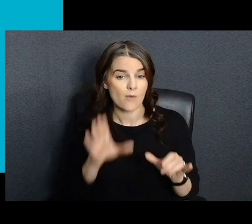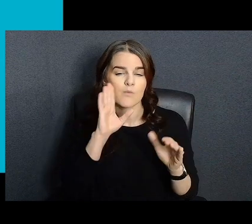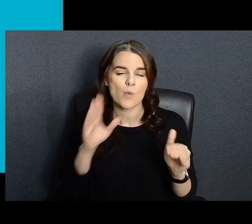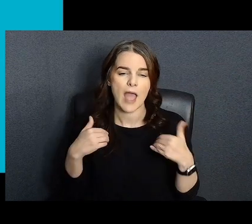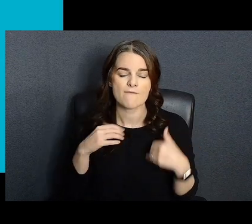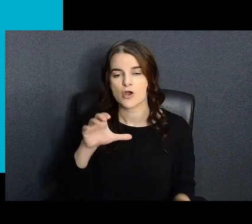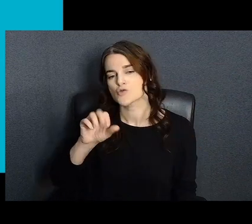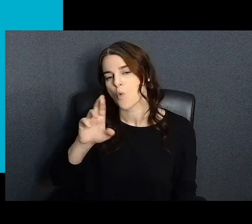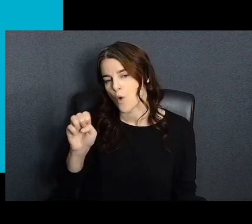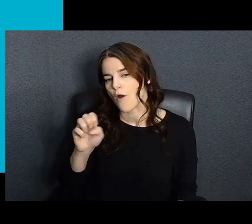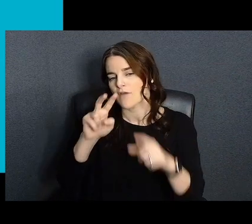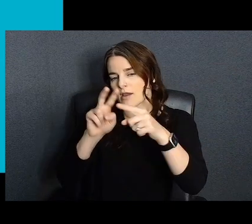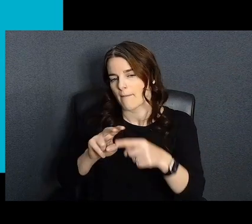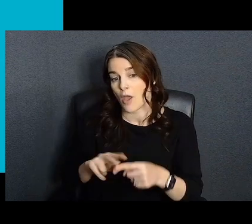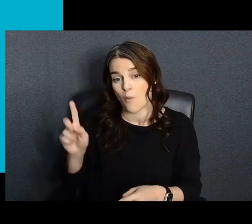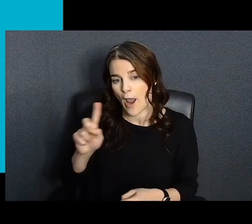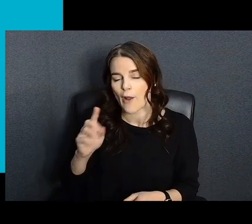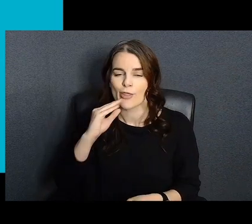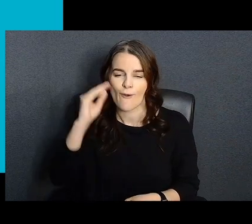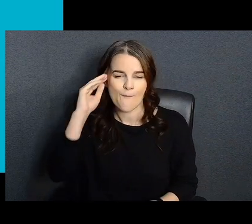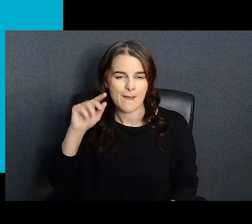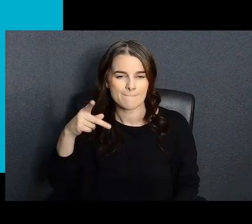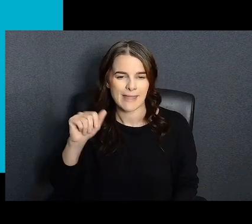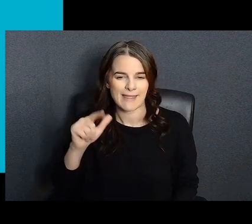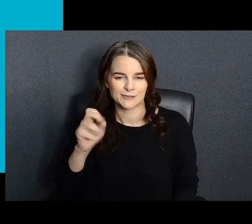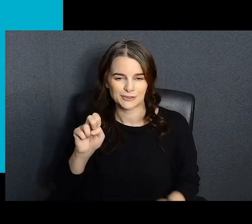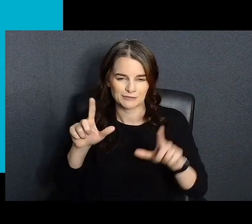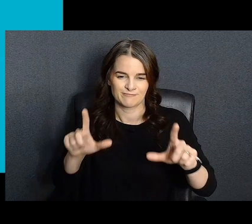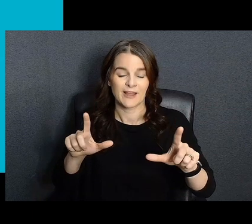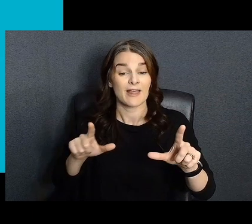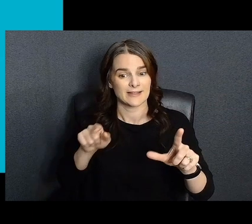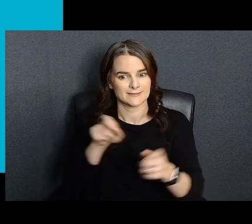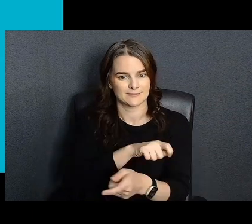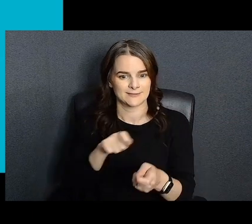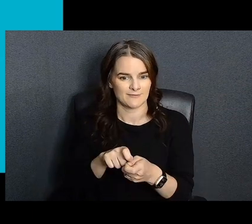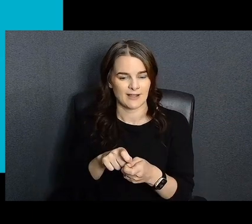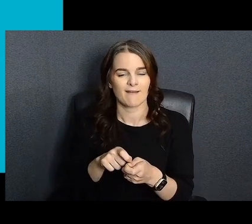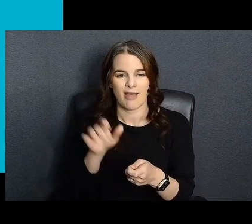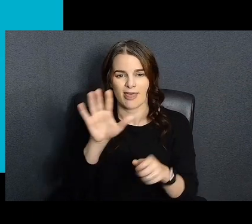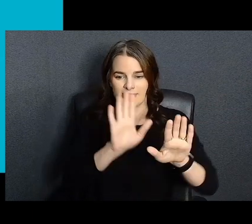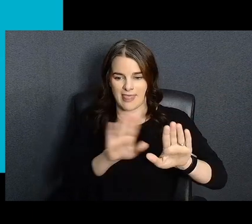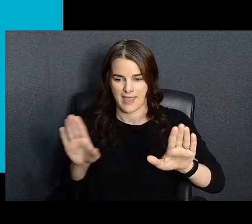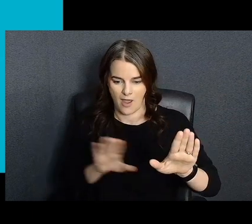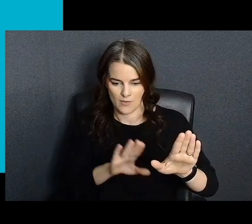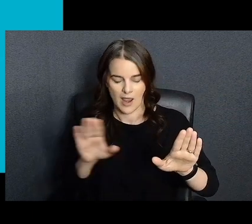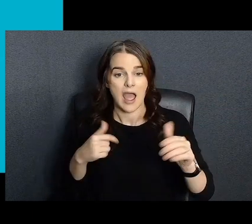available on the home page. So for example, with this particular layout, you have words like I want. Stop. Go.